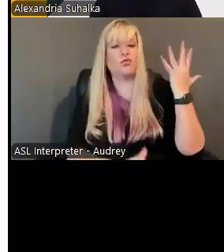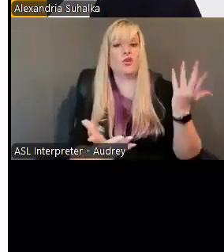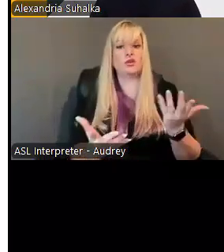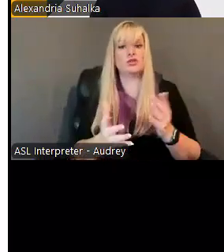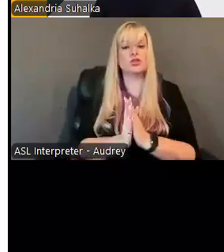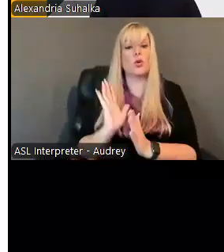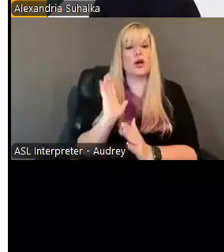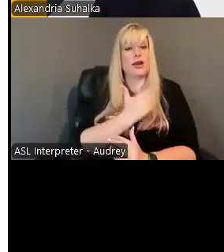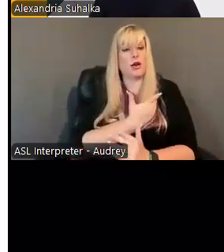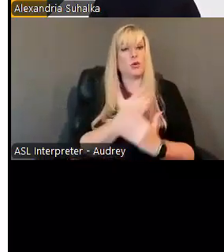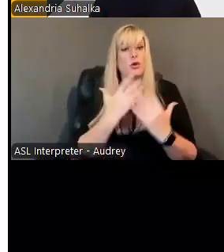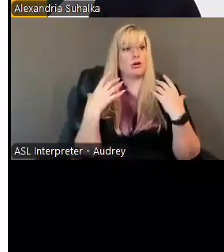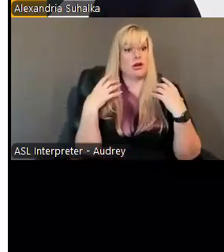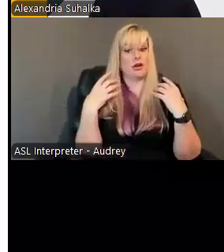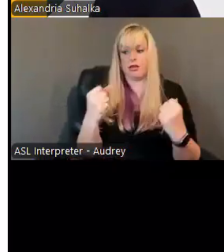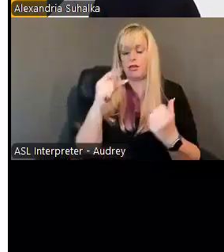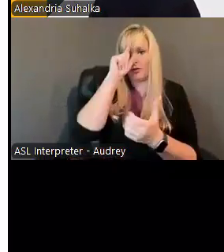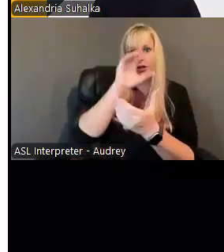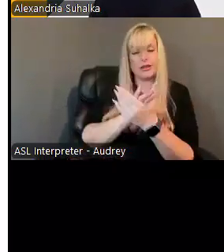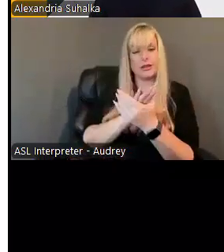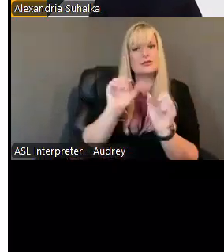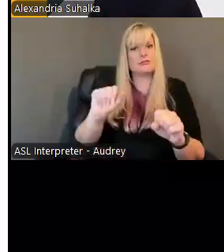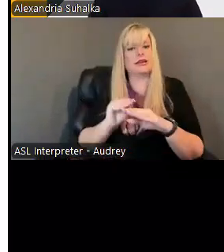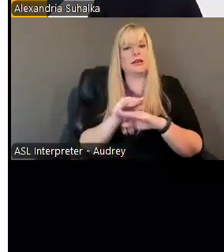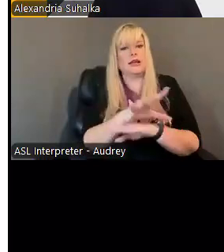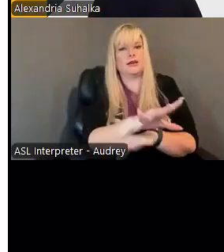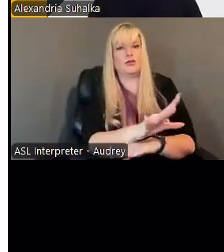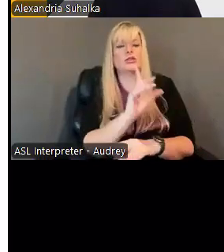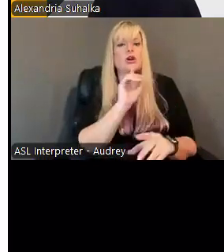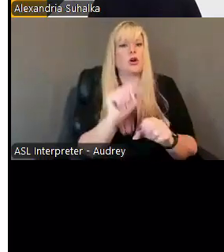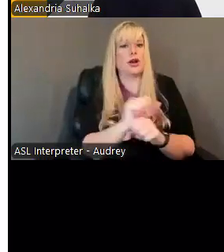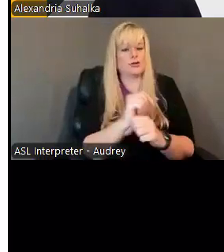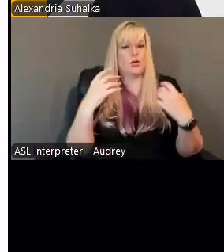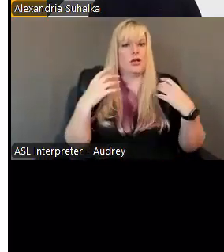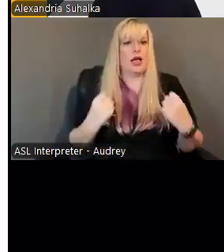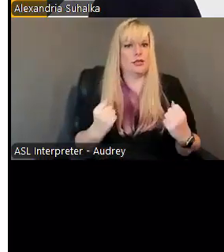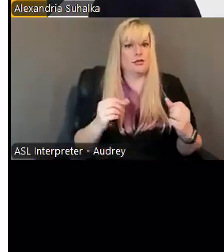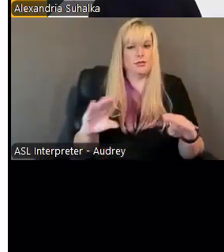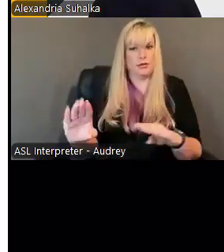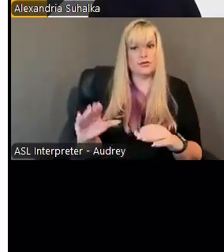shape what our health behaviors are going to be like. The goal of this program is to encourage